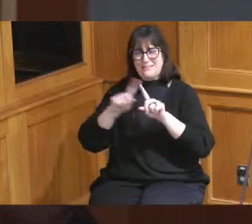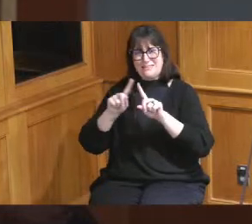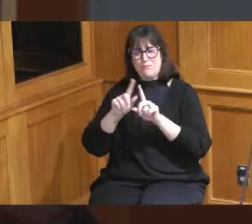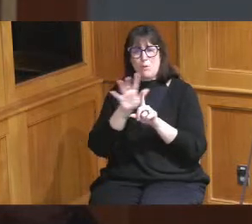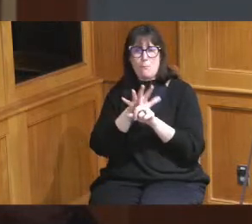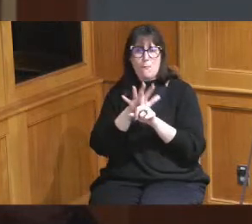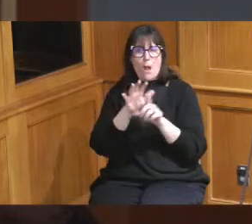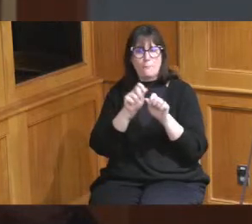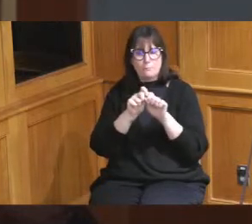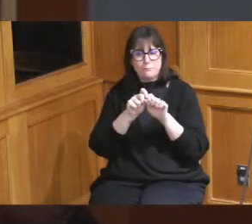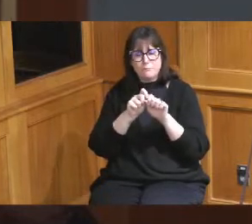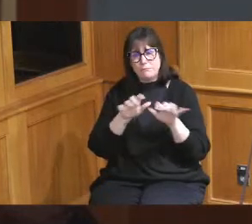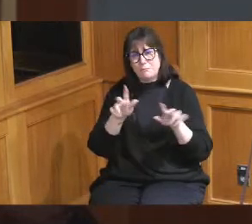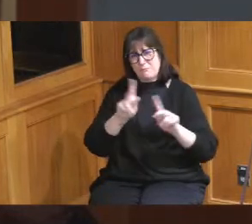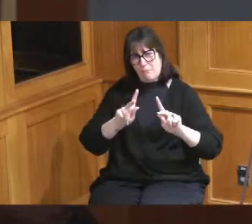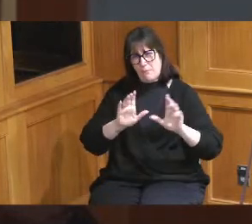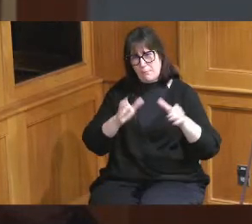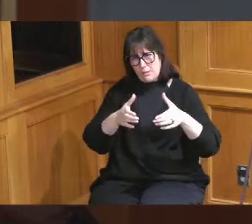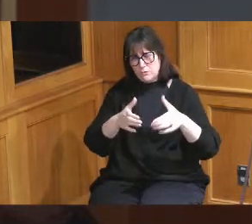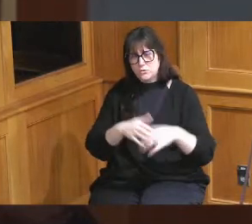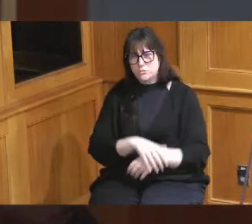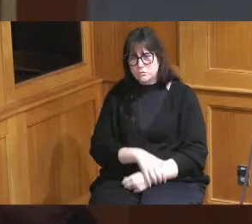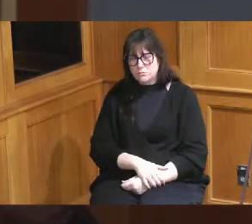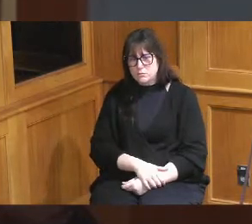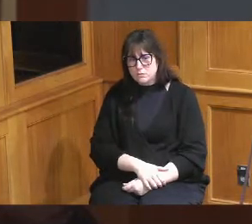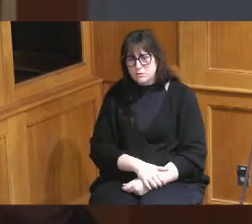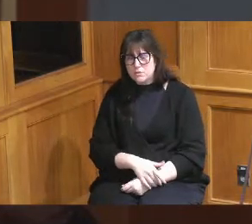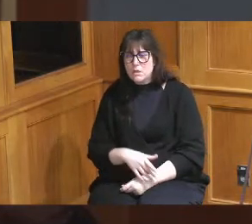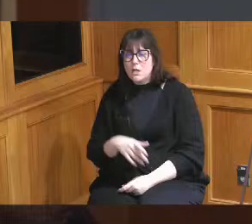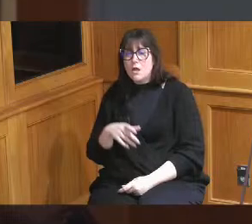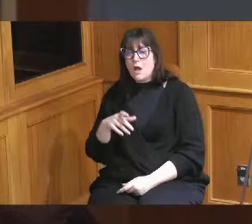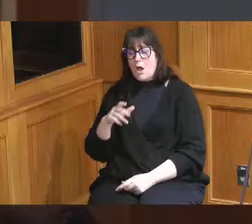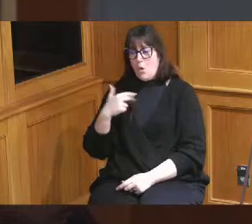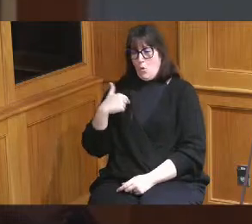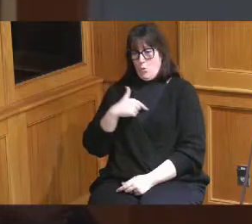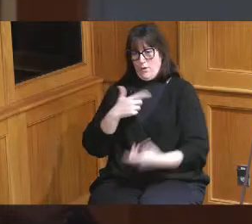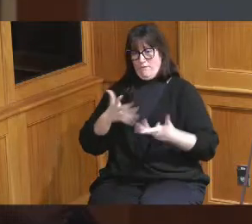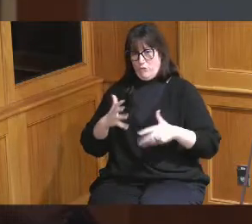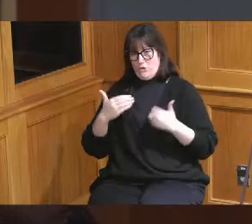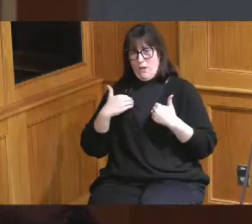you that list we also have a contract Service to make sure that we can communicate in any language